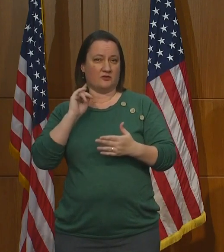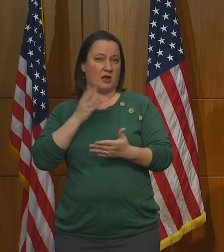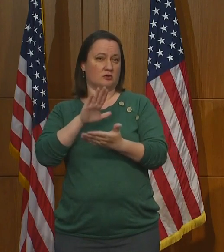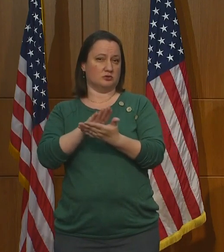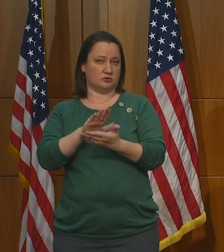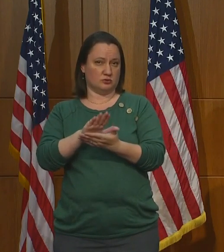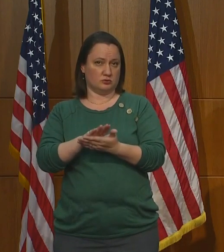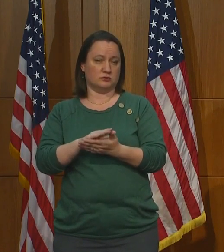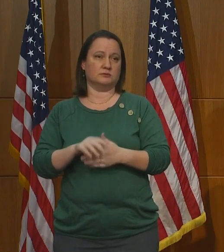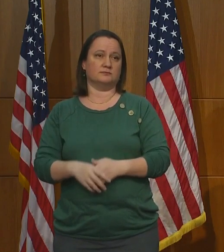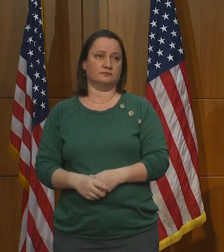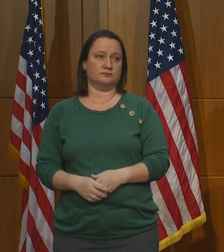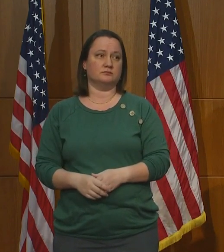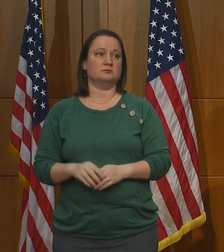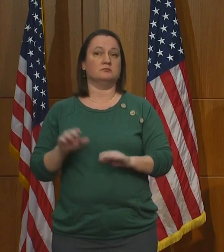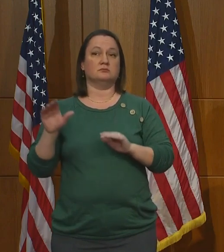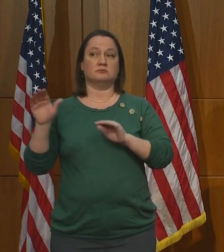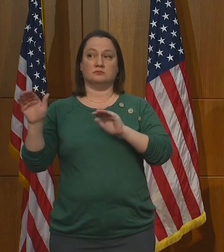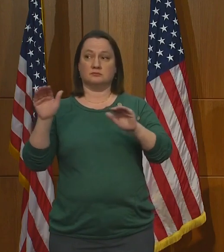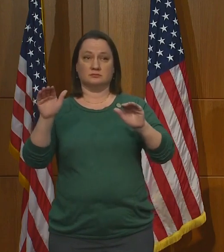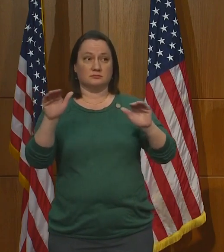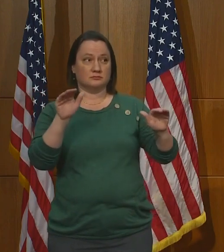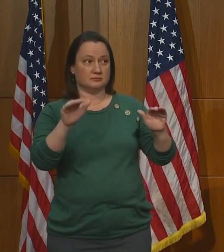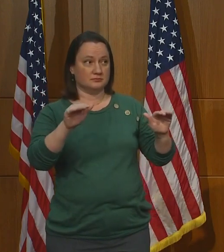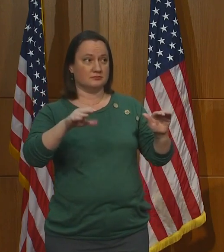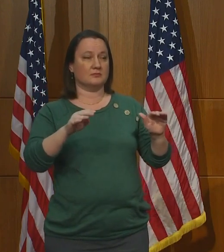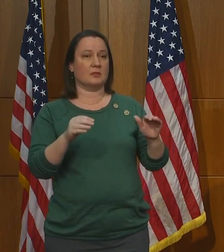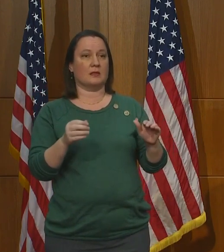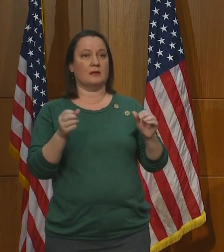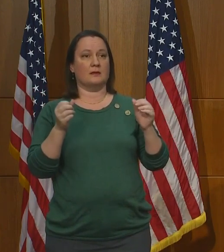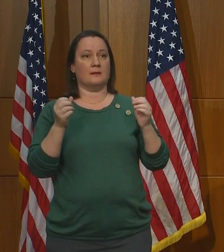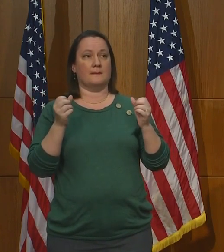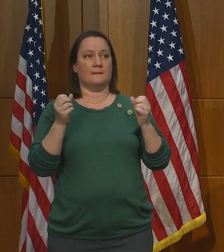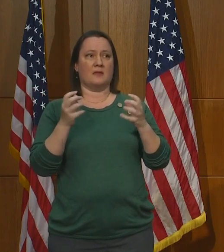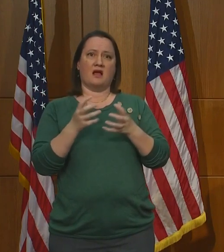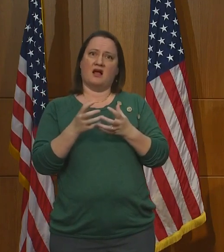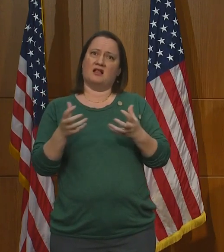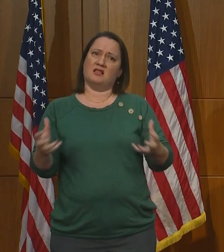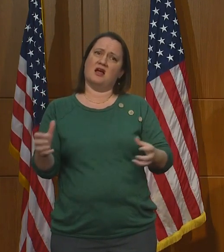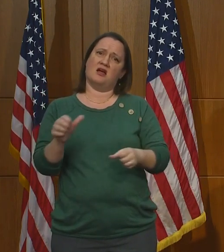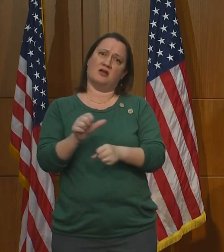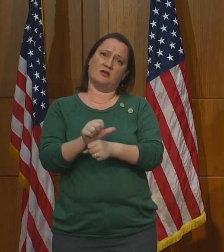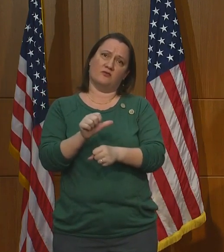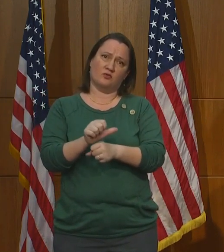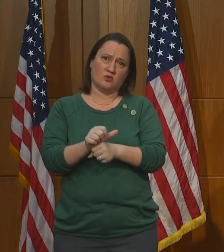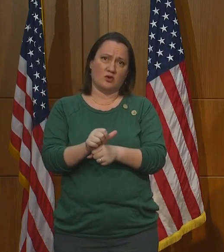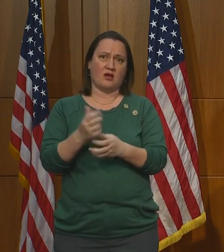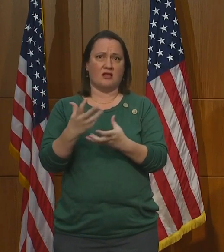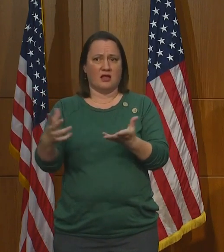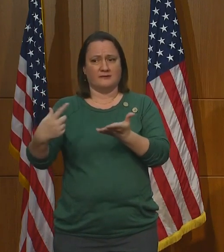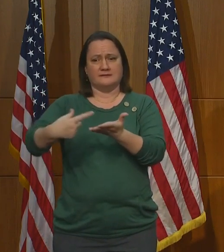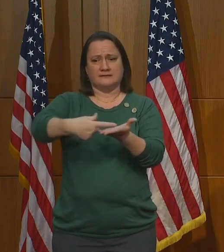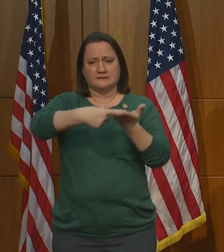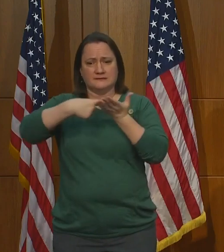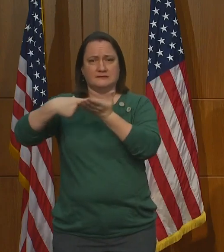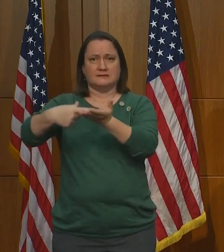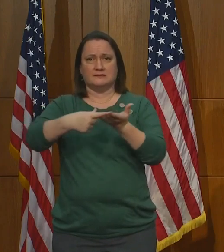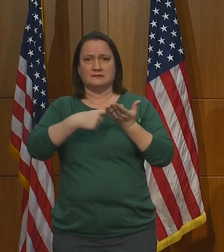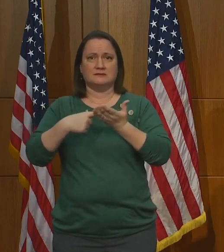THIS GUIDANCE FOR OUR SCHOOLS AND I WOULD- JUST WANT TO REMIND ALL OF YOU A SIGNIFICANT